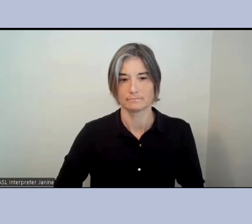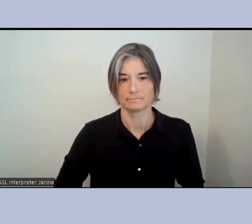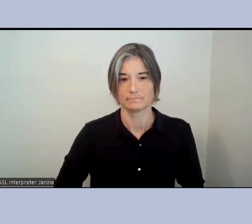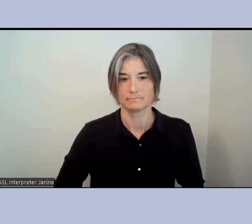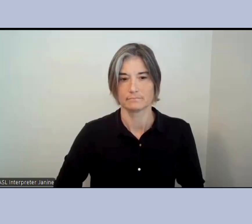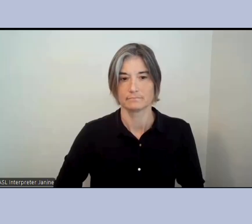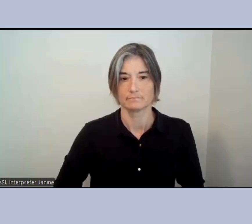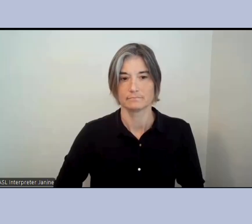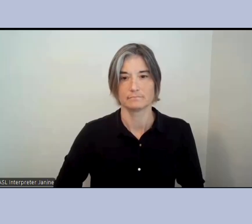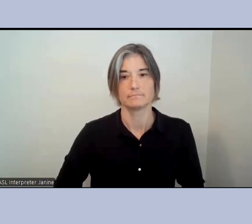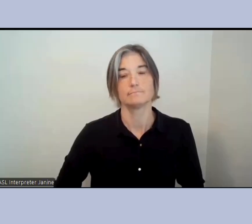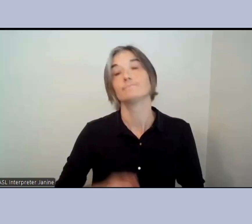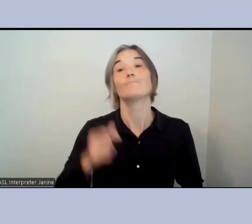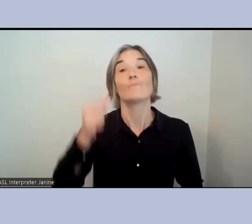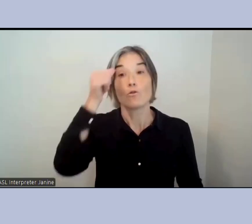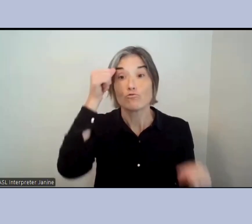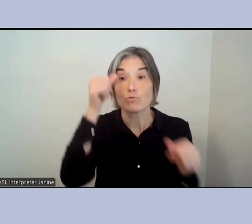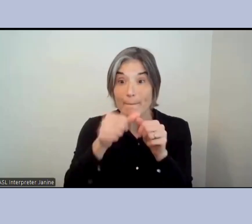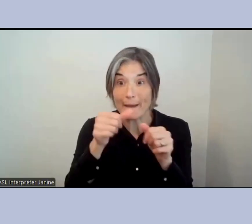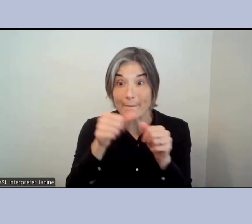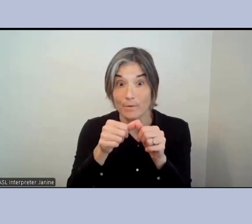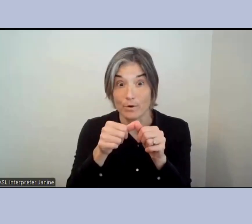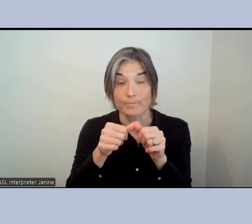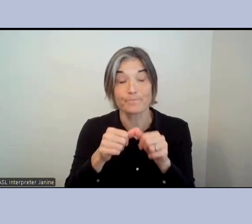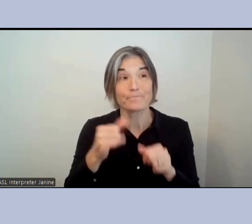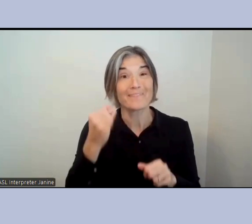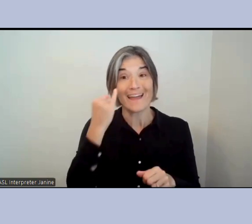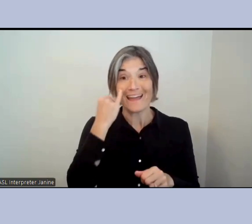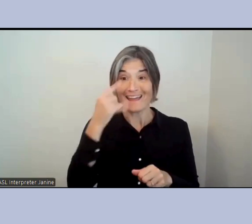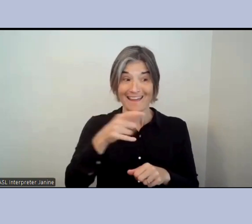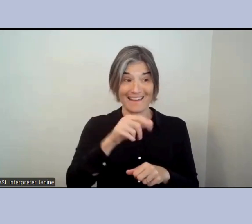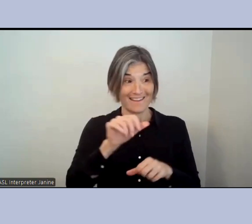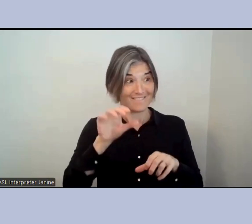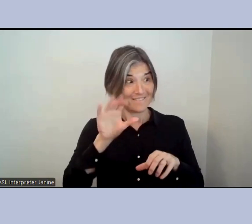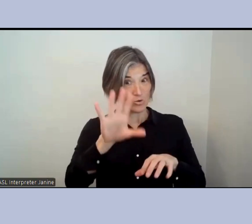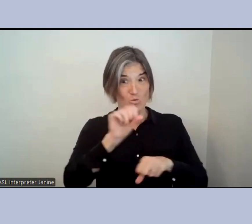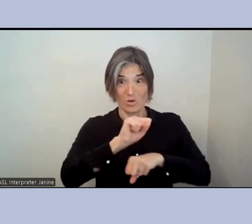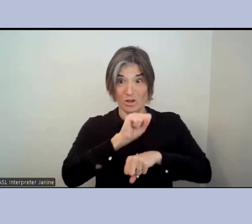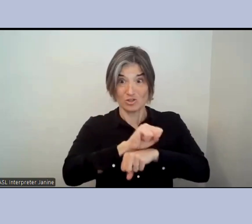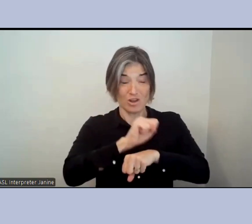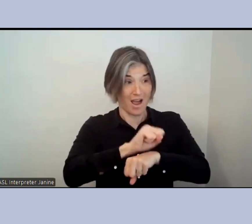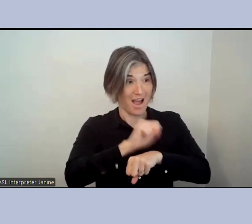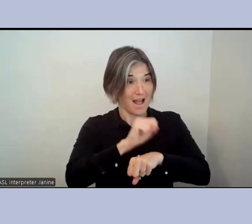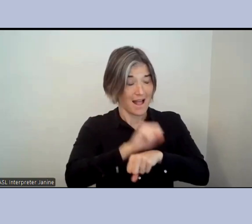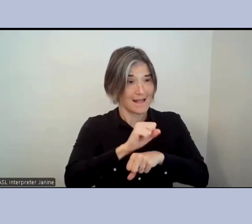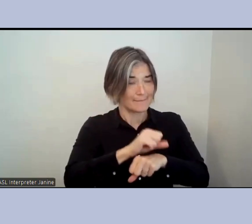Keep in mind, if you were having performance issues at work before asking for a reasonable accommodation,